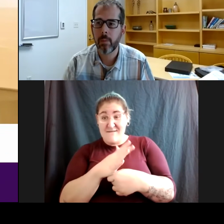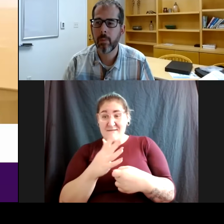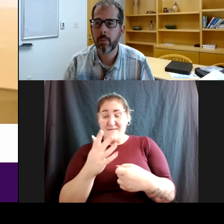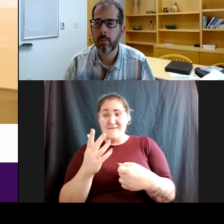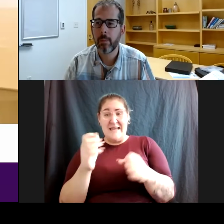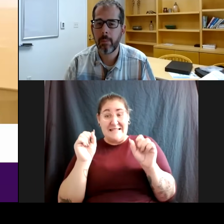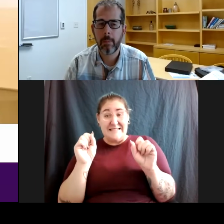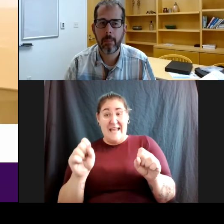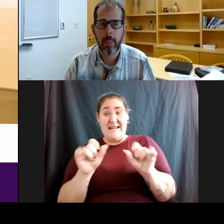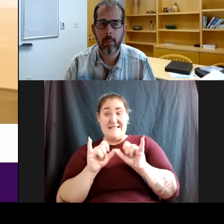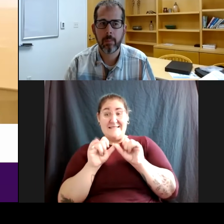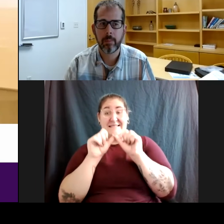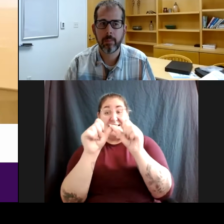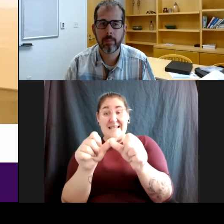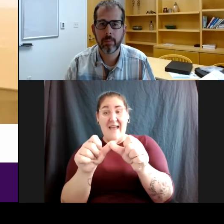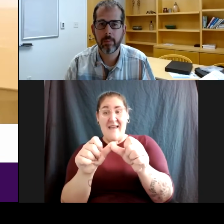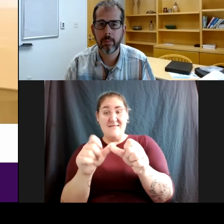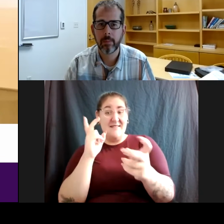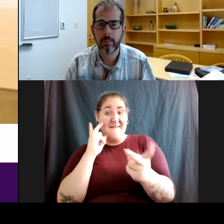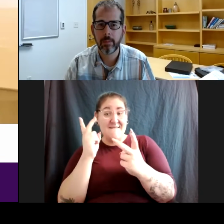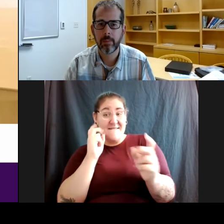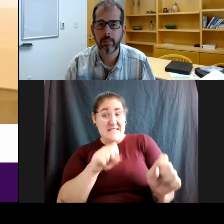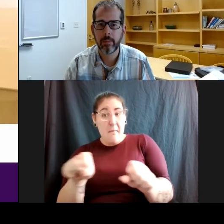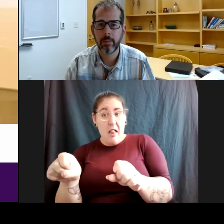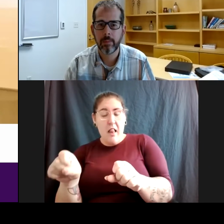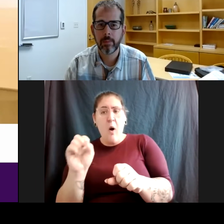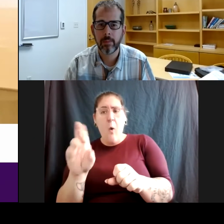user have a choice about whether they can close it, or does it close automatically? That